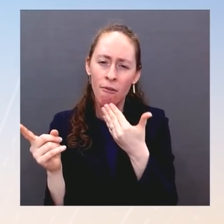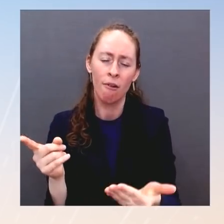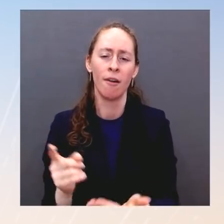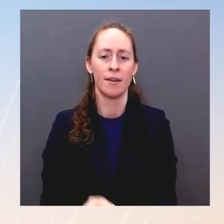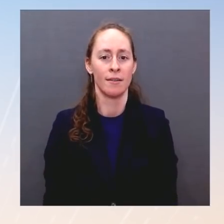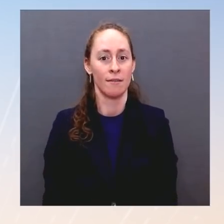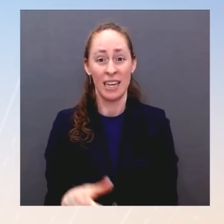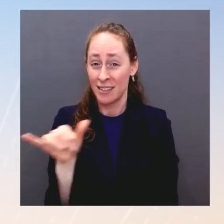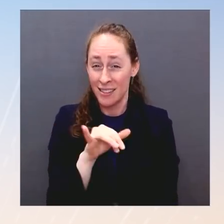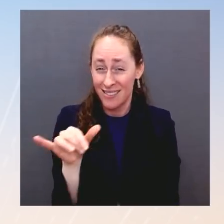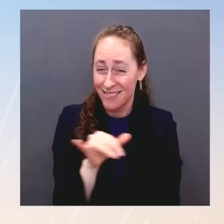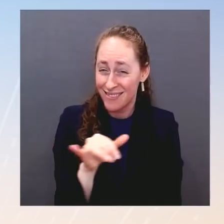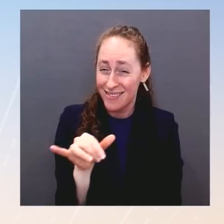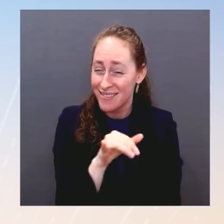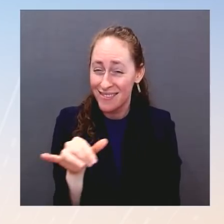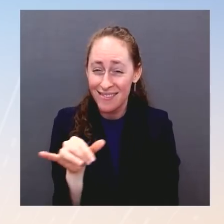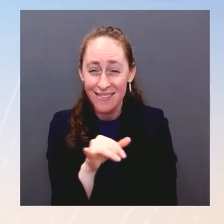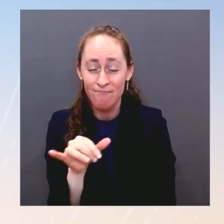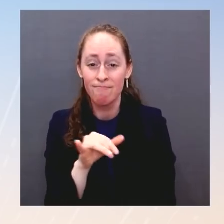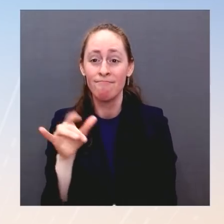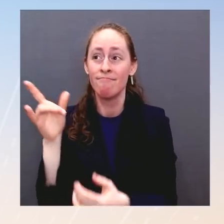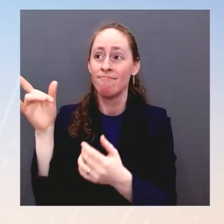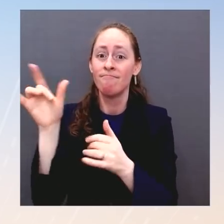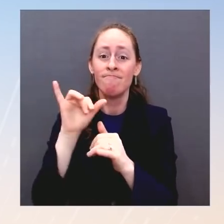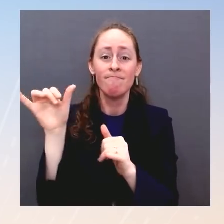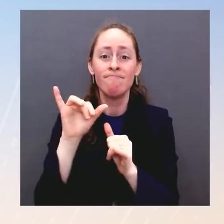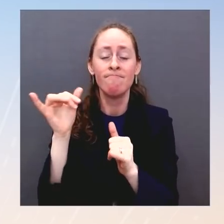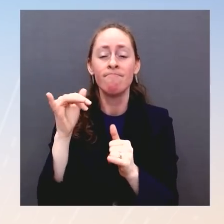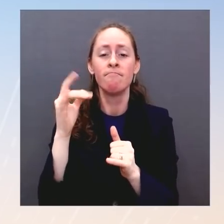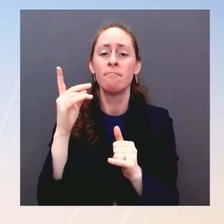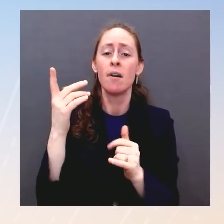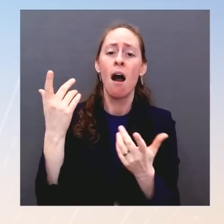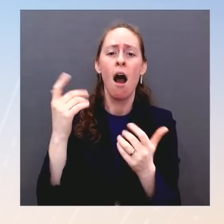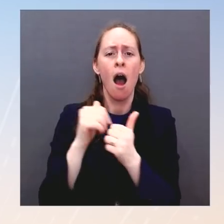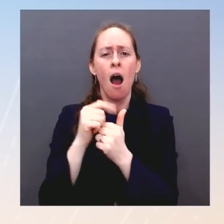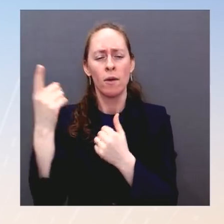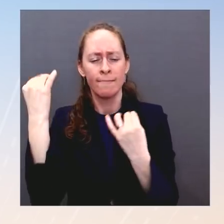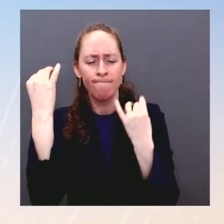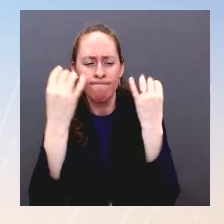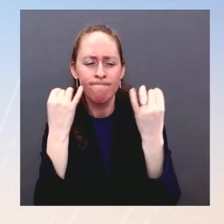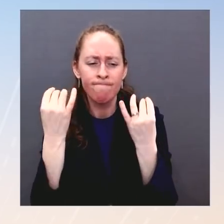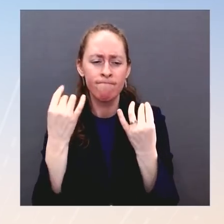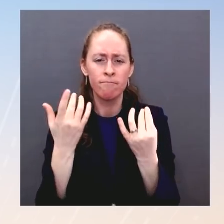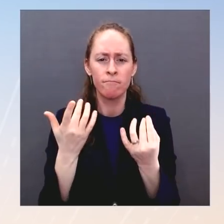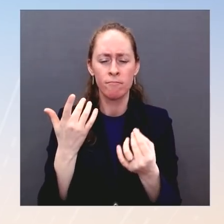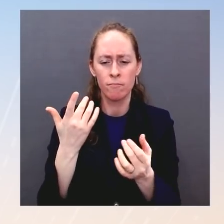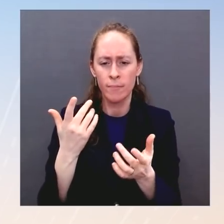as a judge that was very compelling to the President. She's issued opinions without regard to partisan considerations.